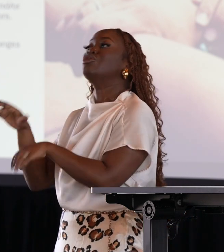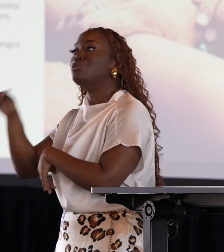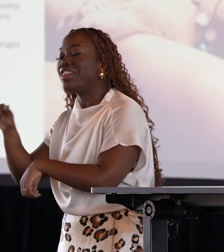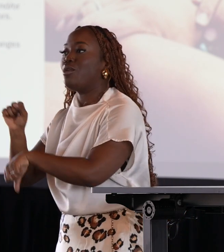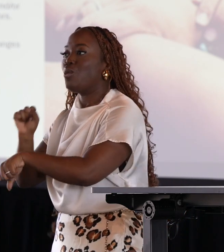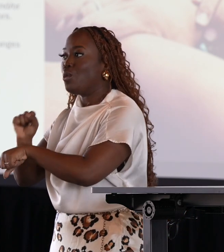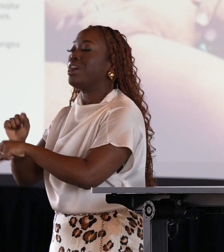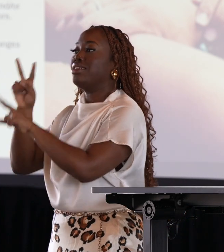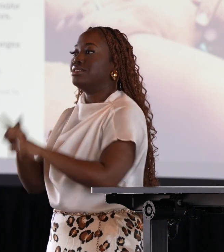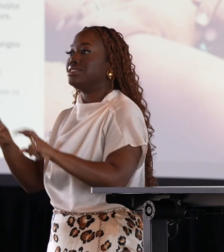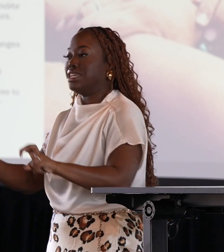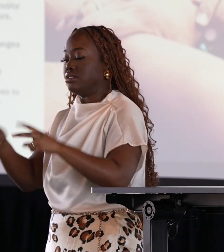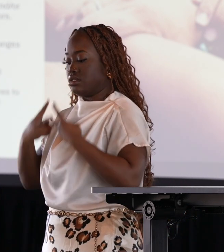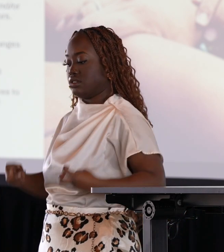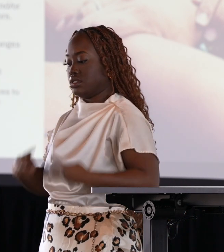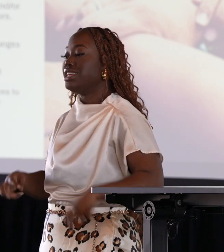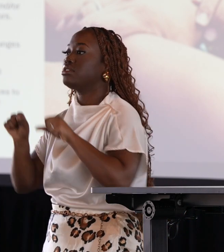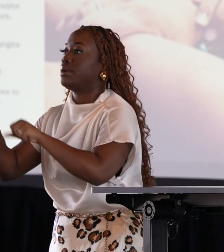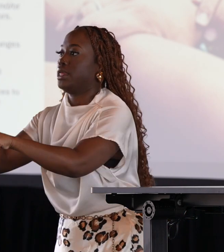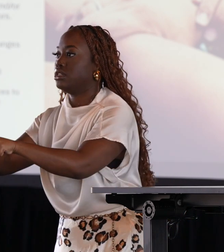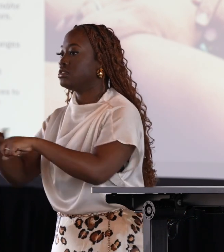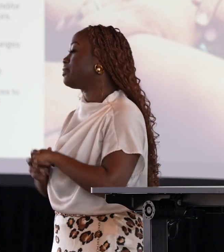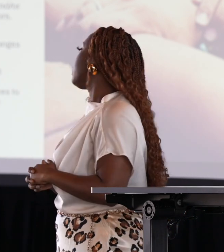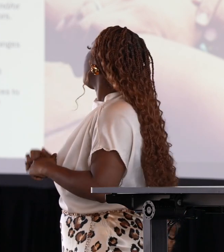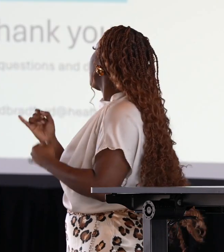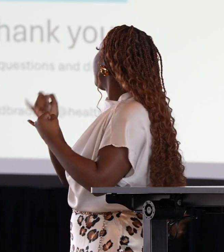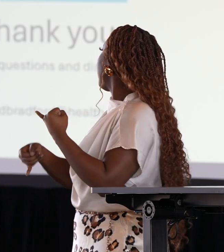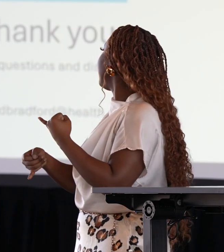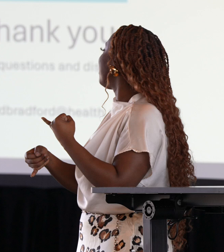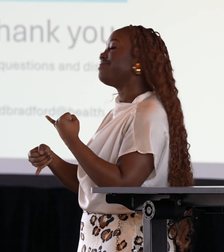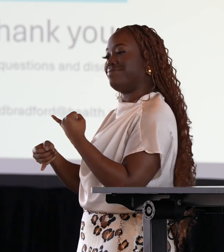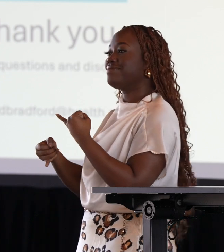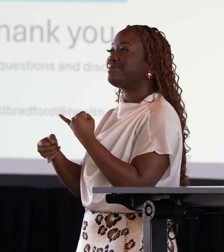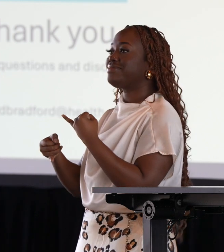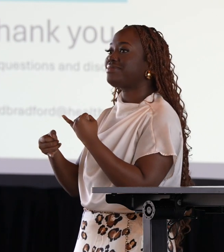ourselves and our abilities. And finally, I think it's important